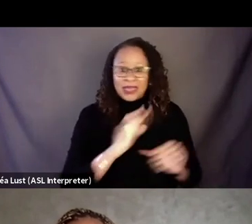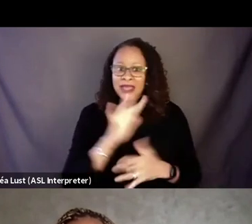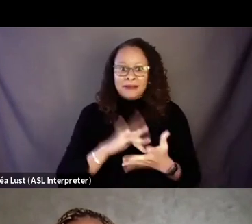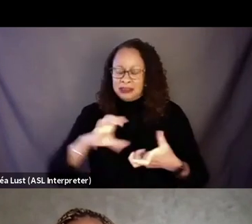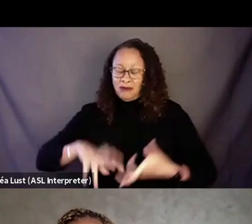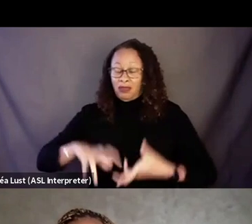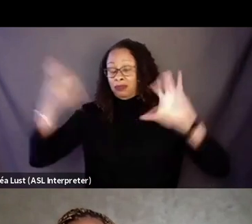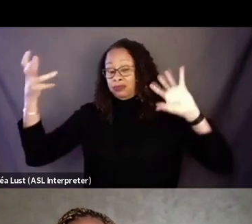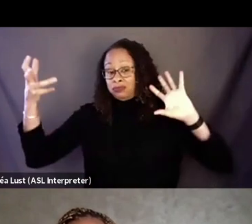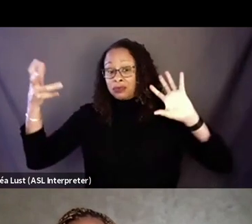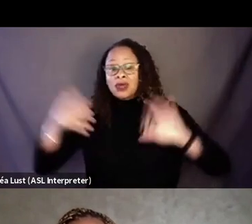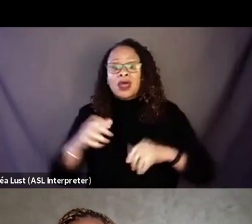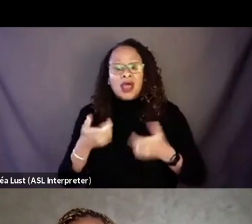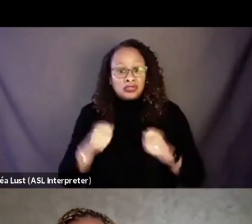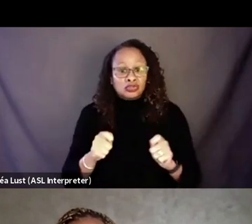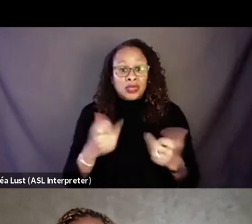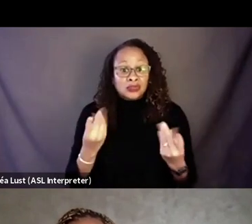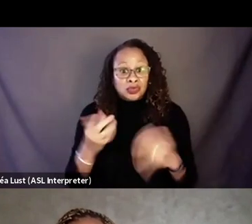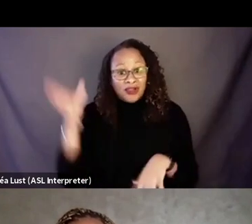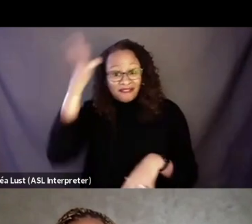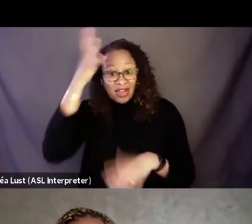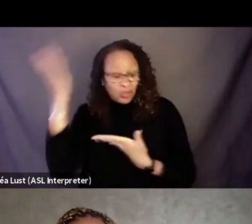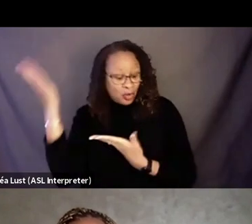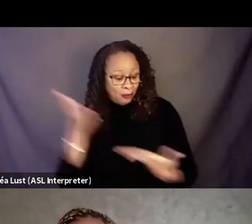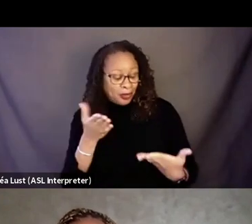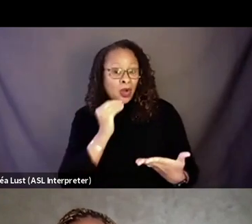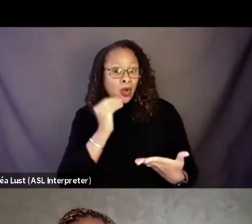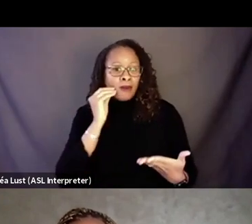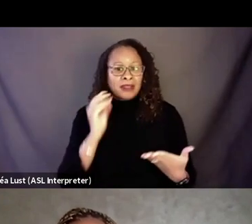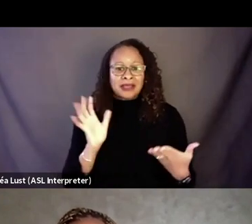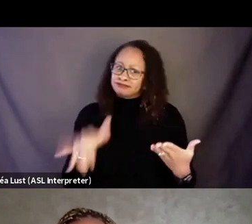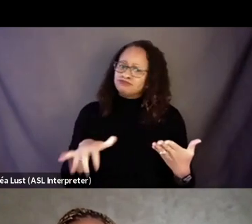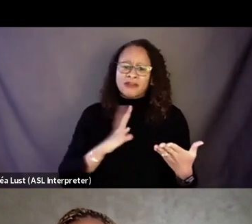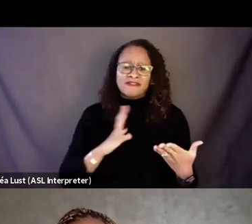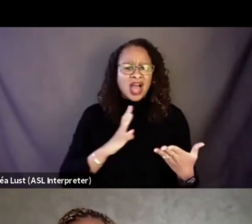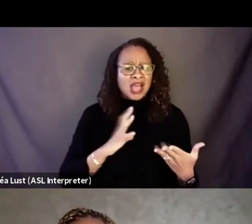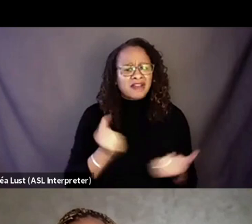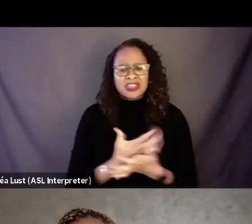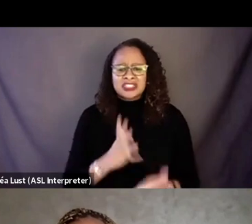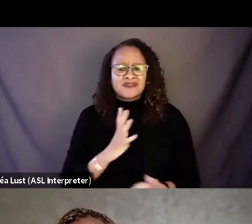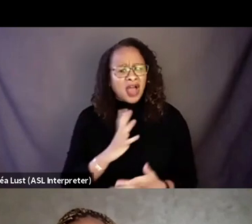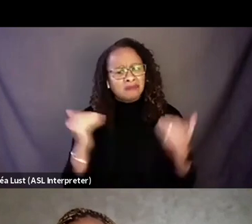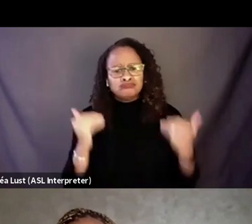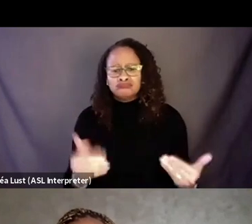And we are trying to bring the father home looking like, I got this, everything is fine everything is going to be okay